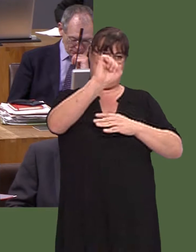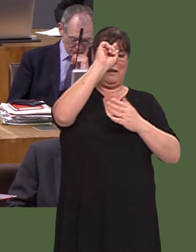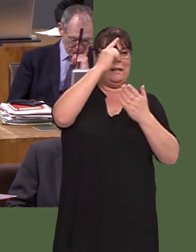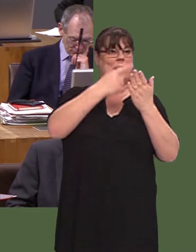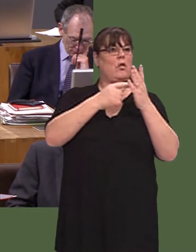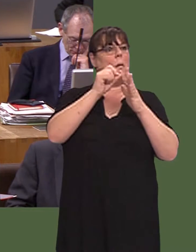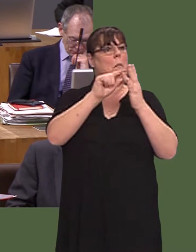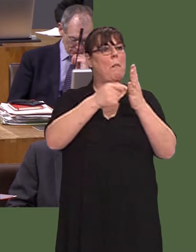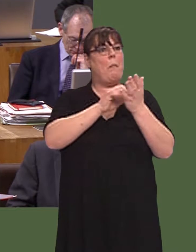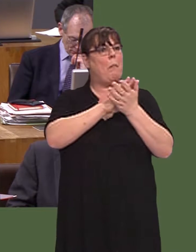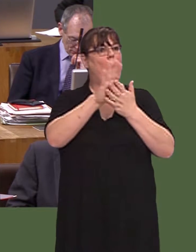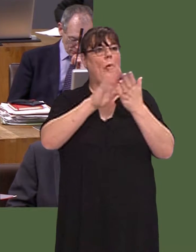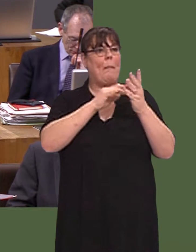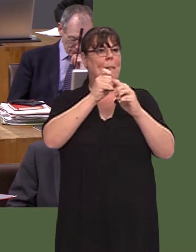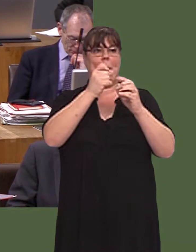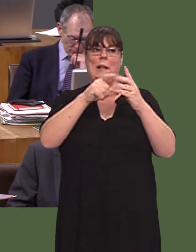including my own town some years ago.